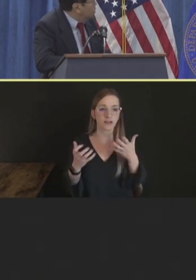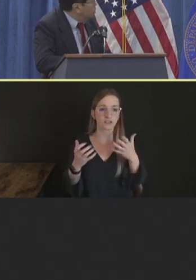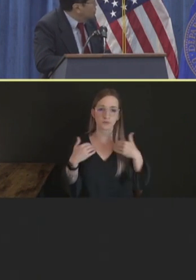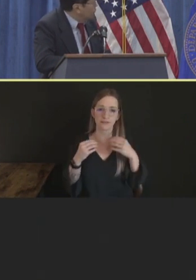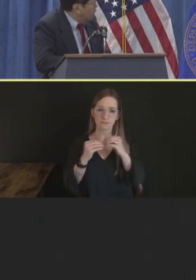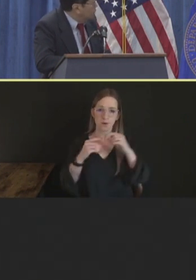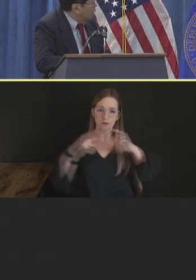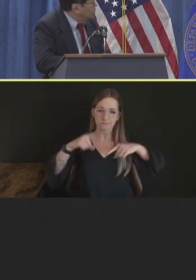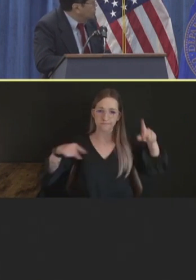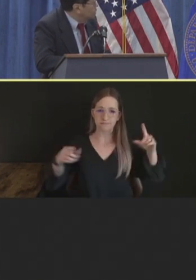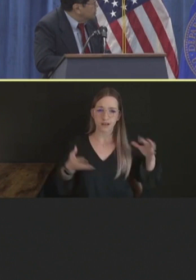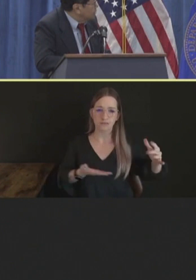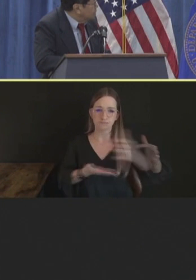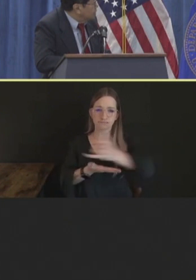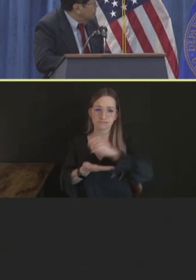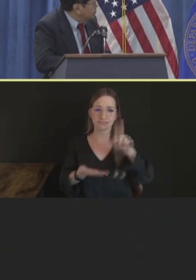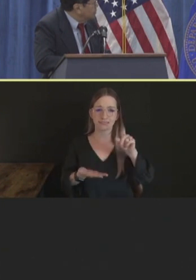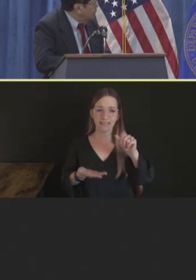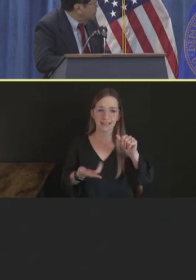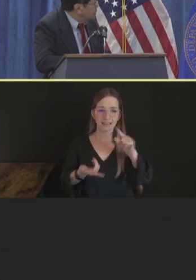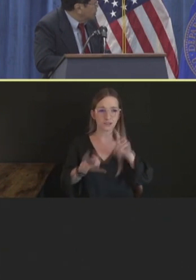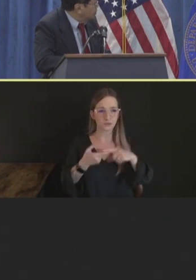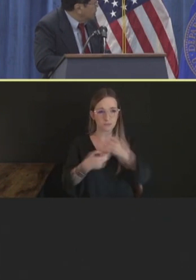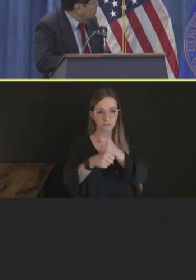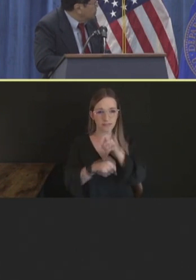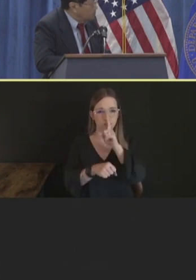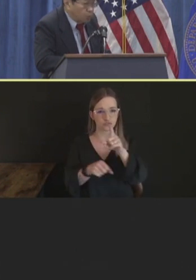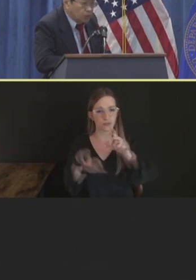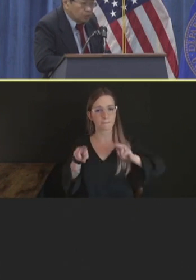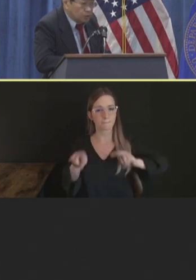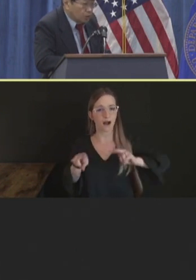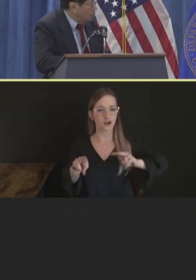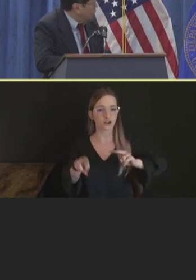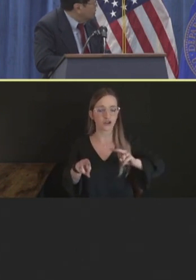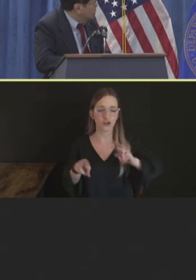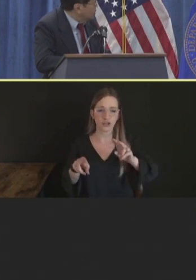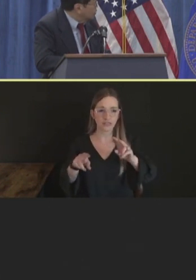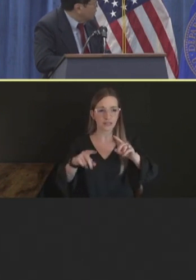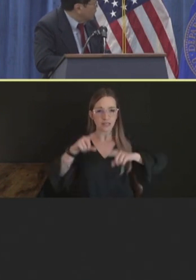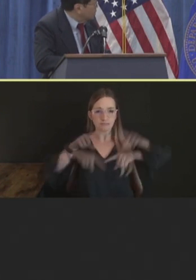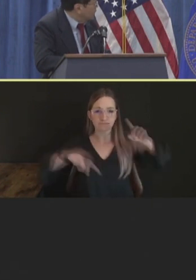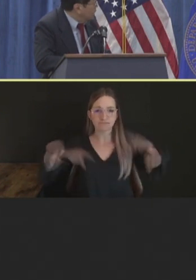We try to harmonize the vaccine safety monitoring during pre-clinical and clinical trials and